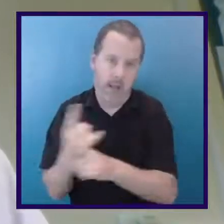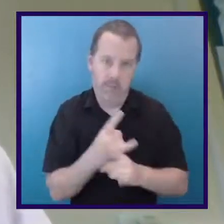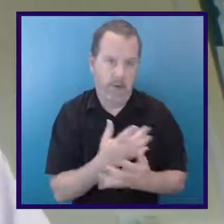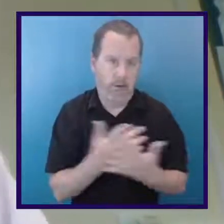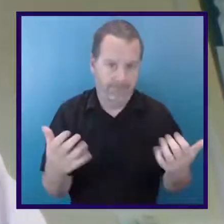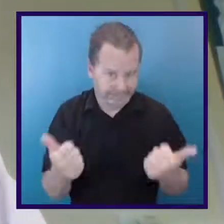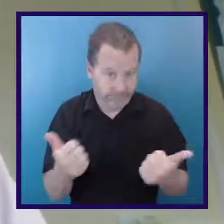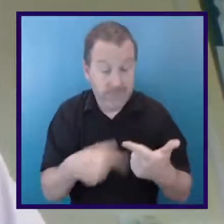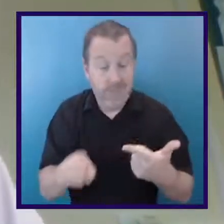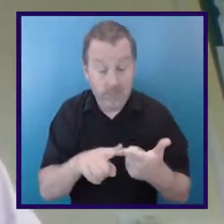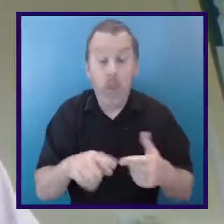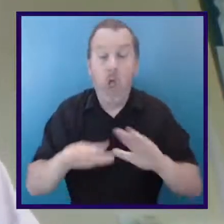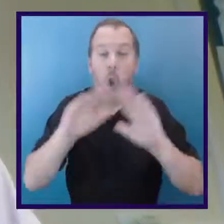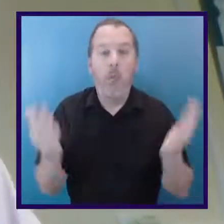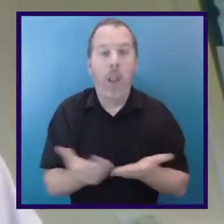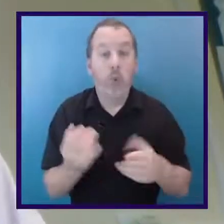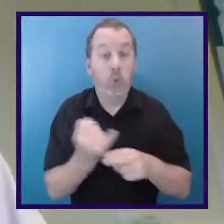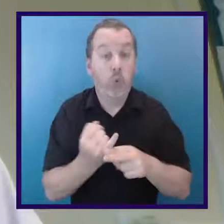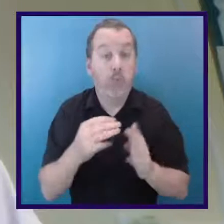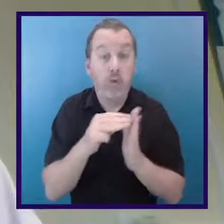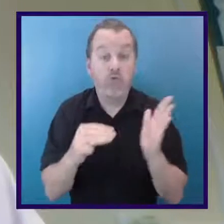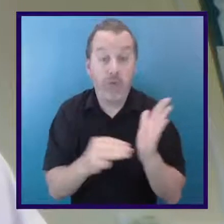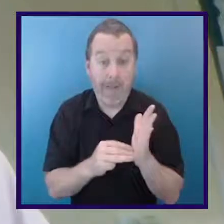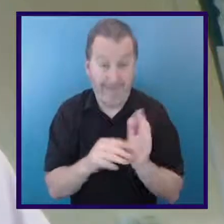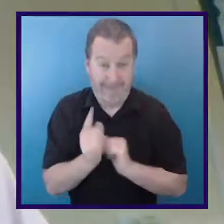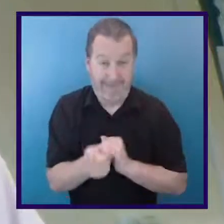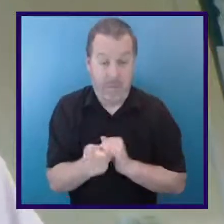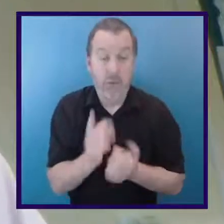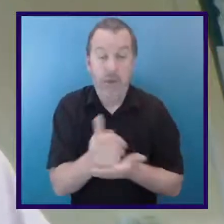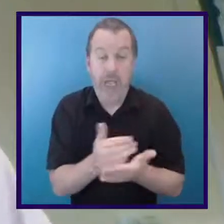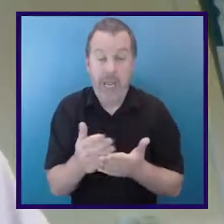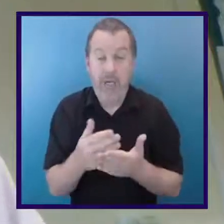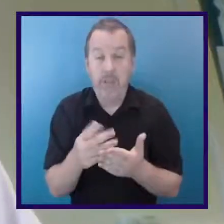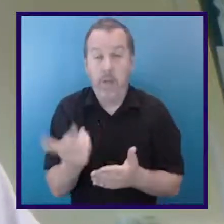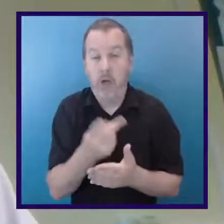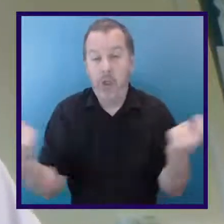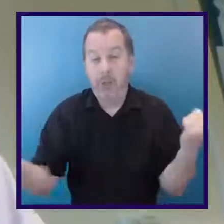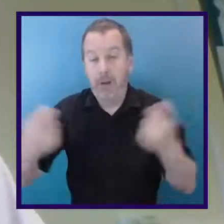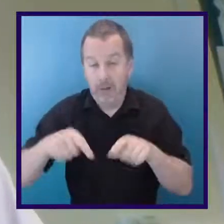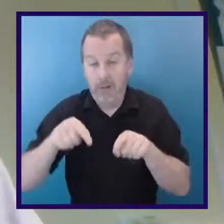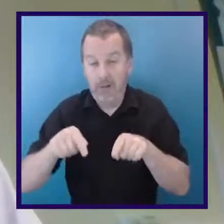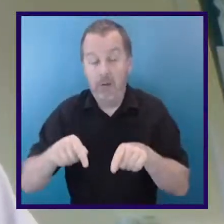We're also part of the Global Schools programme and again it is a shared partnership between ourselves and our colleagues in Bridge.